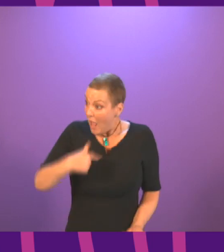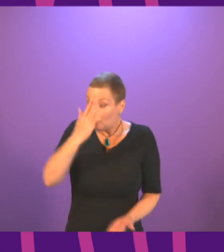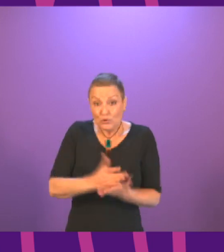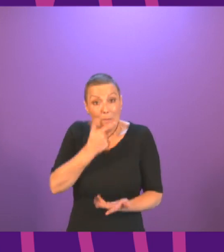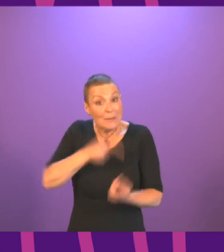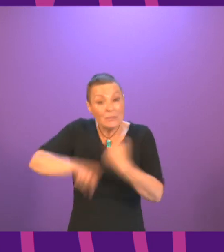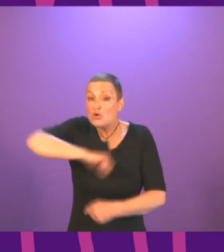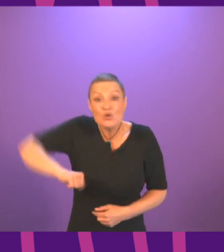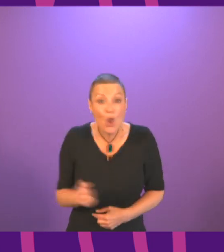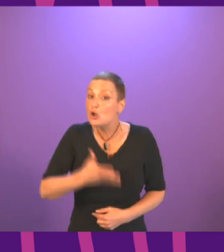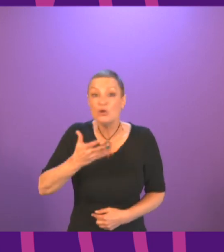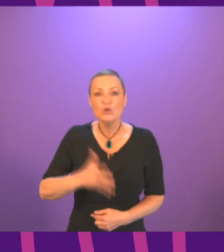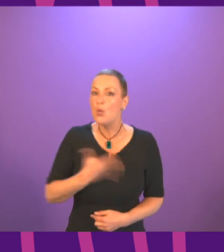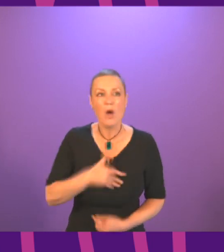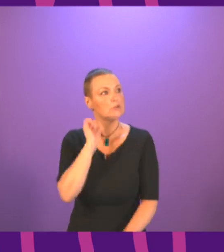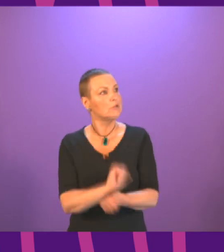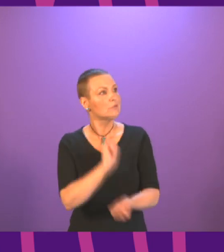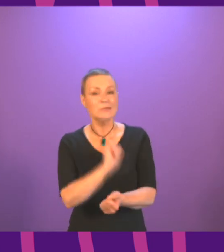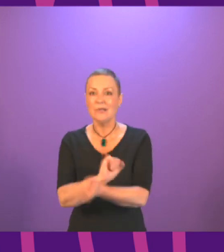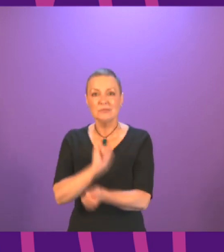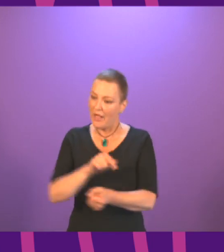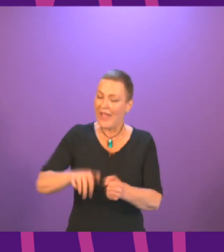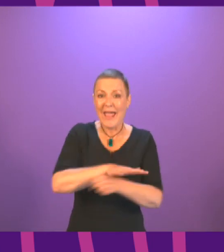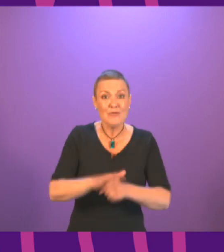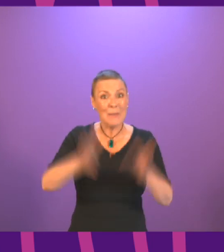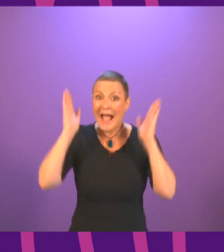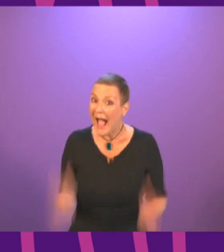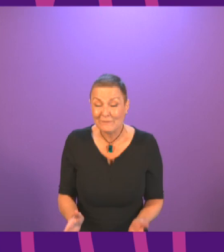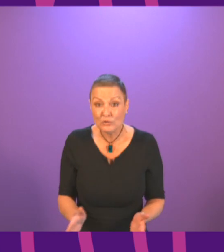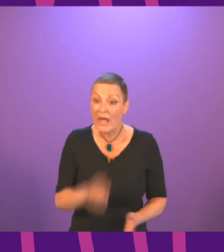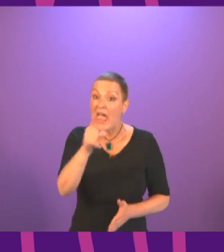many people across the country like it, but that is the reality of the situation in which we are living right now.